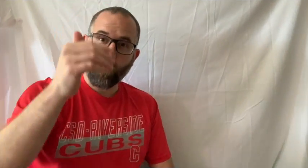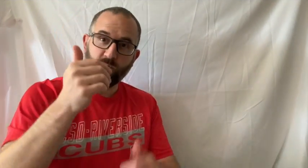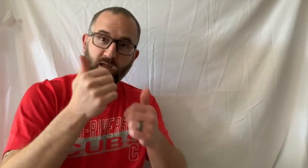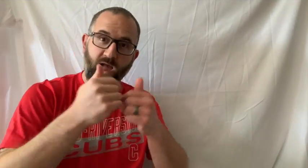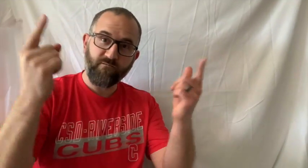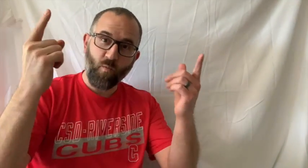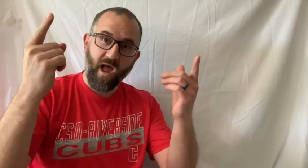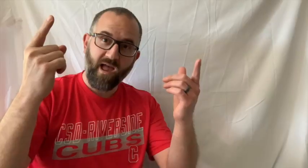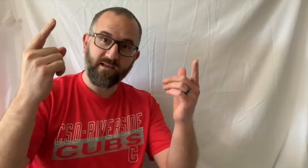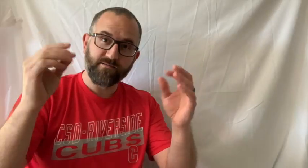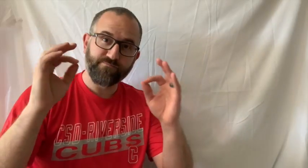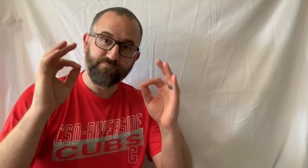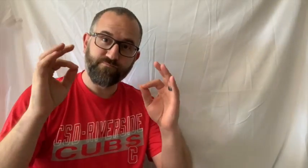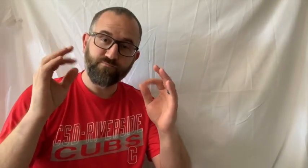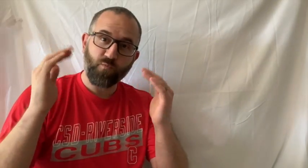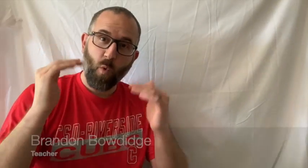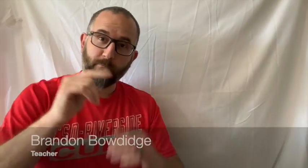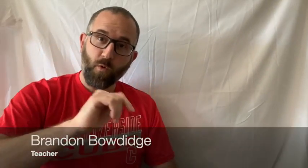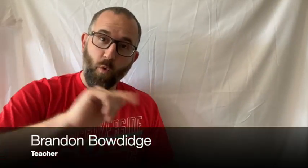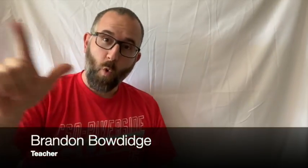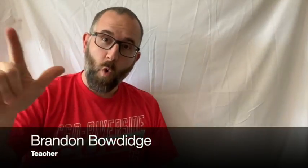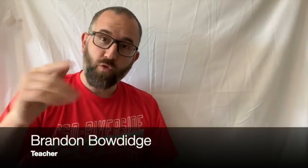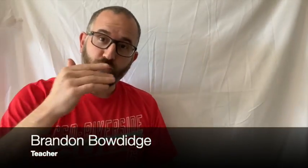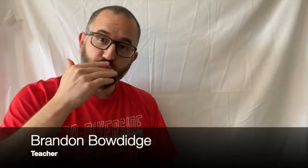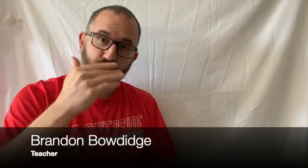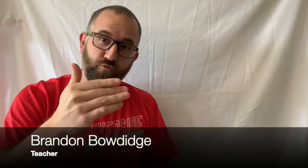Hi everyone. Hopefully all is well.